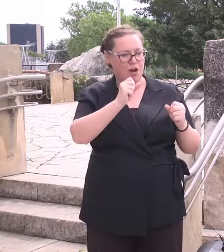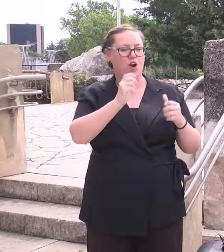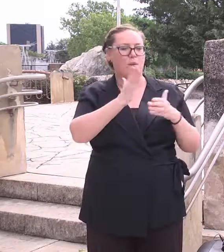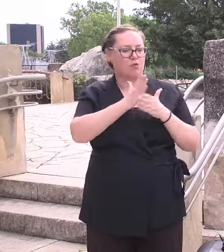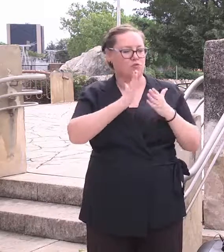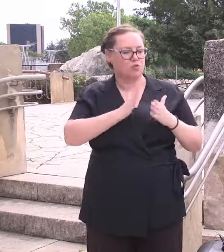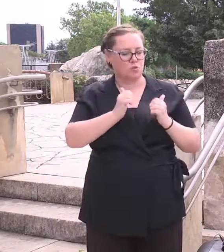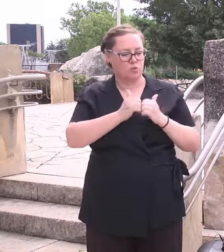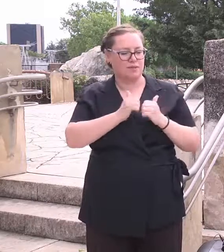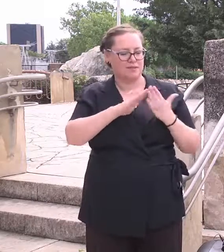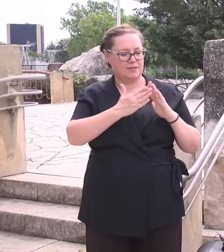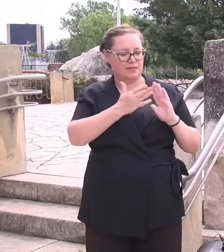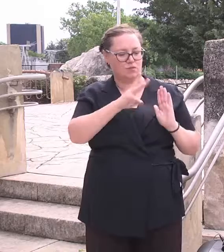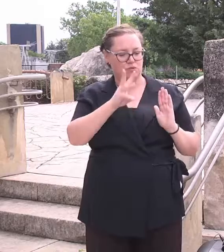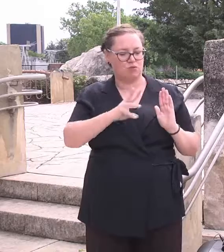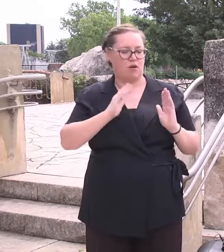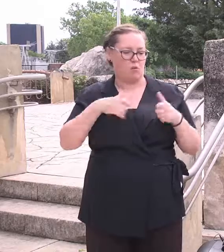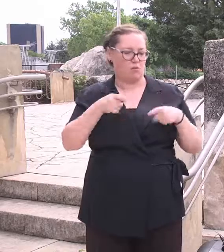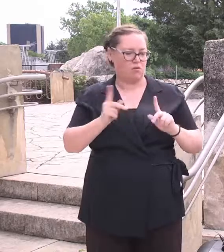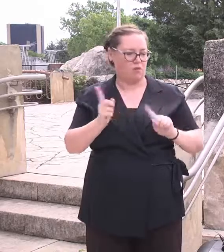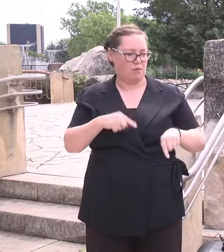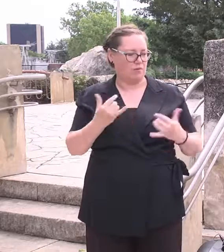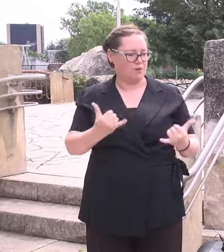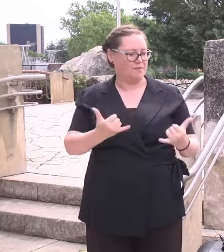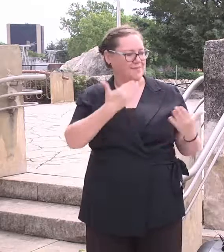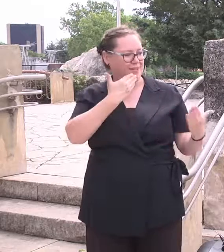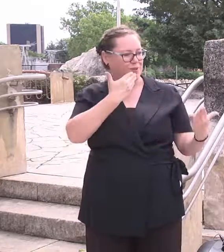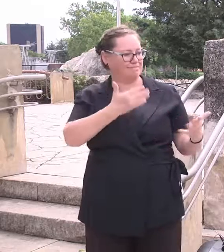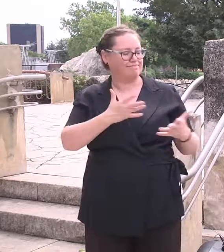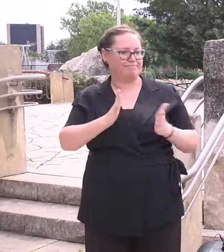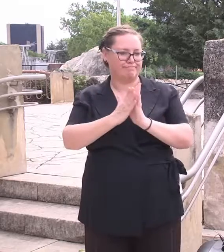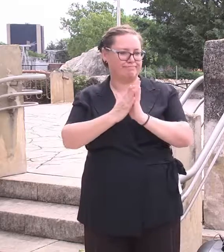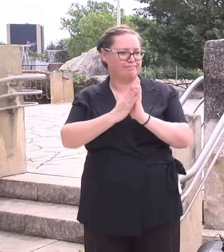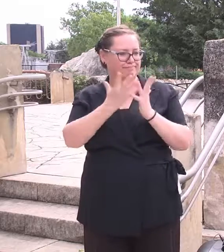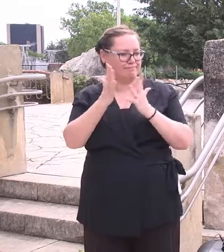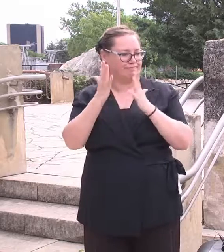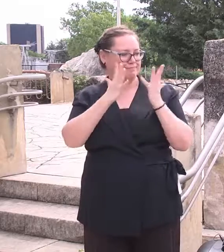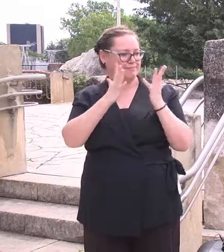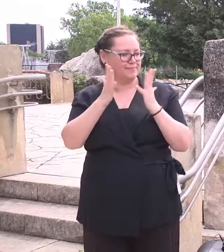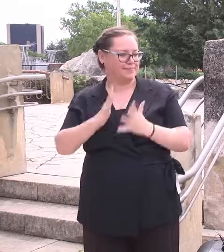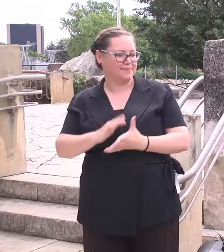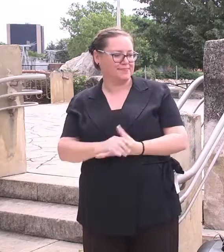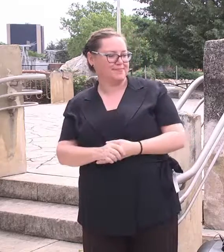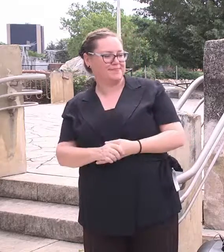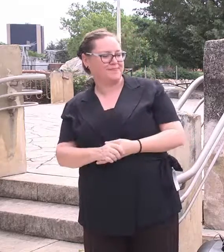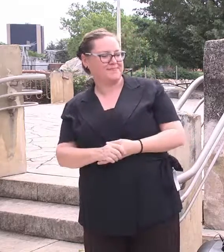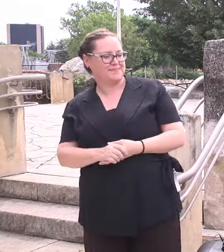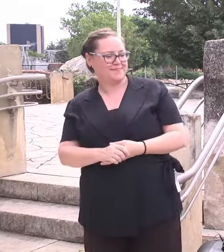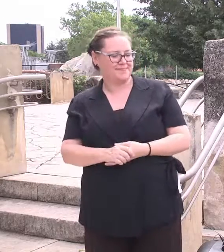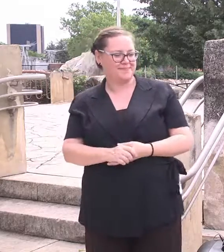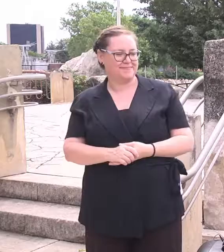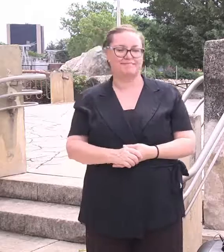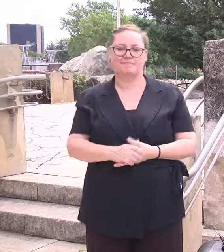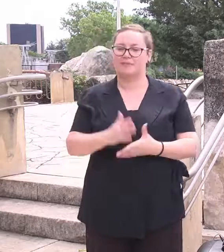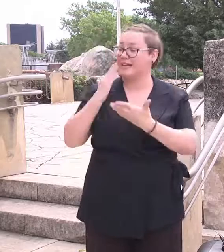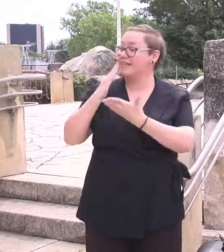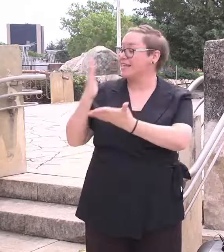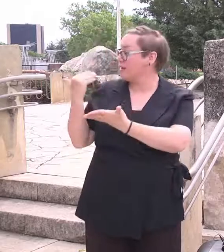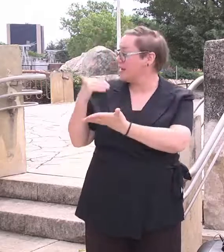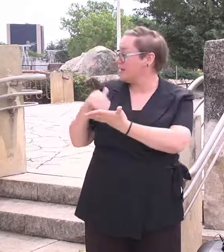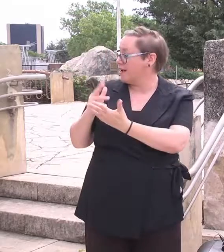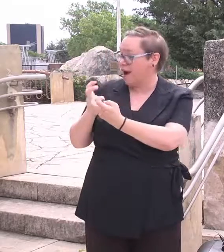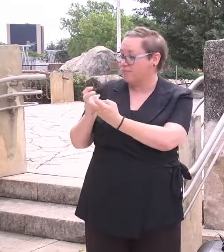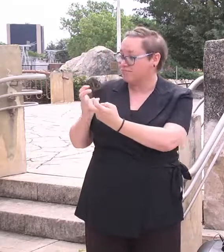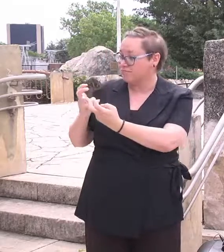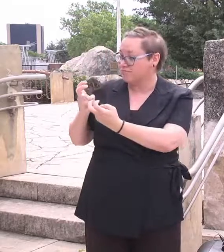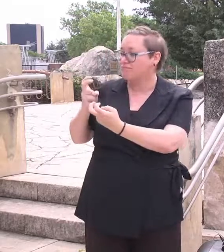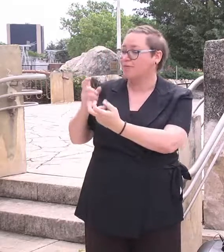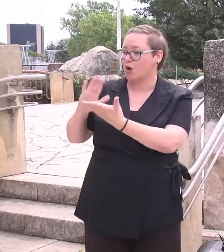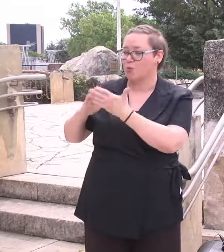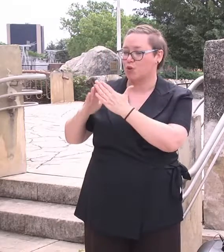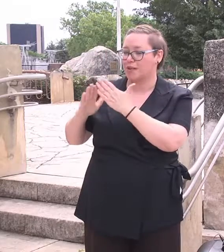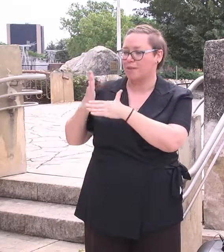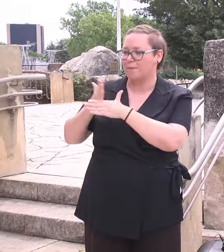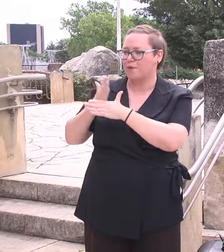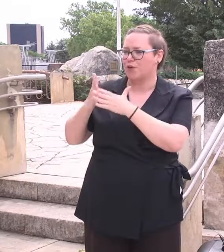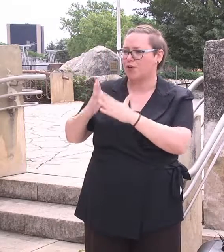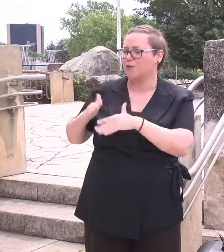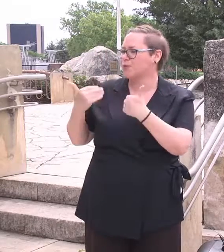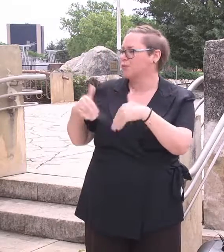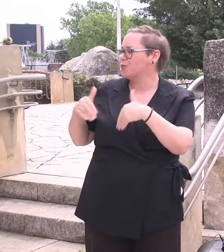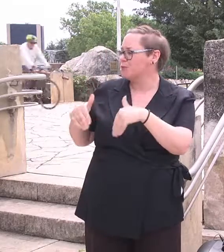talk and thank you again to Our Community Partners I know that this is something that